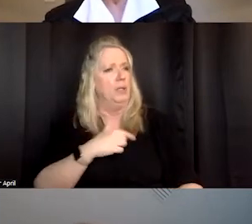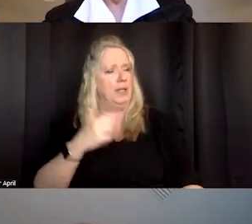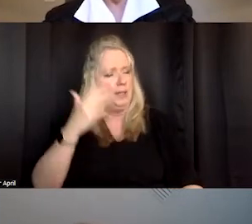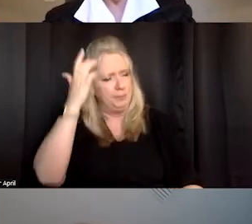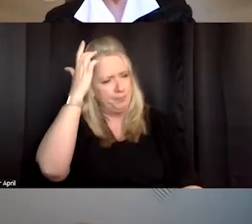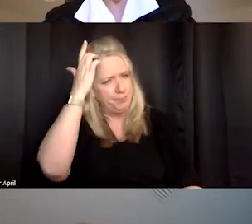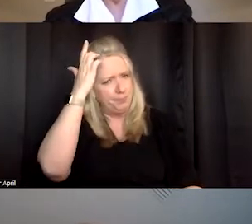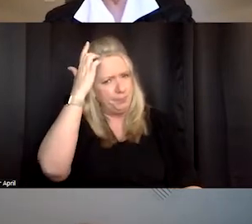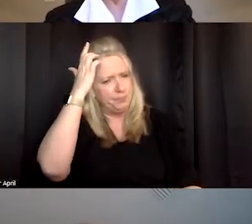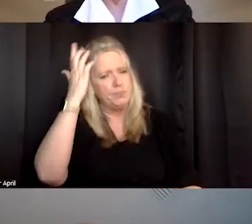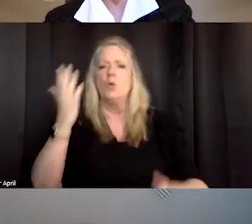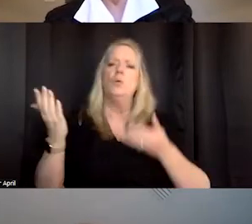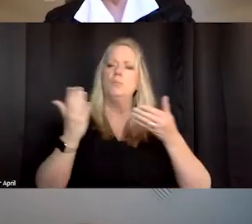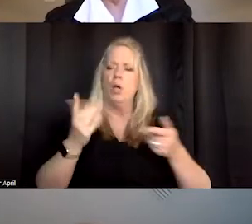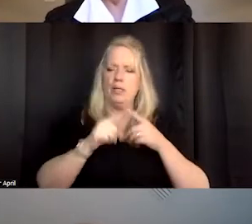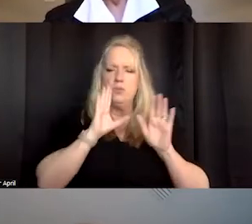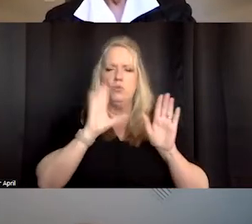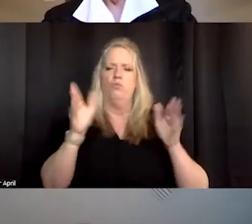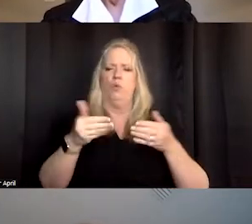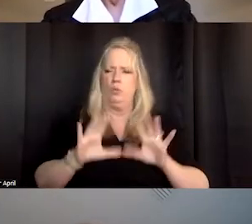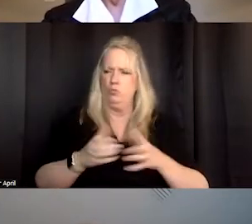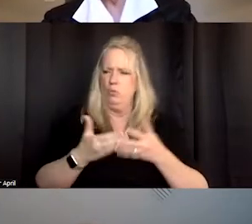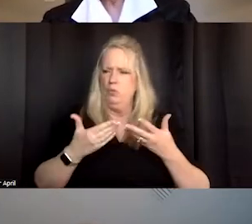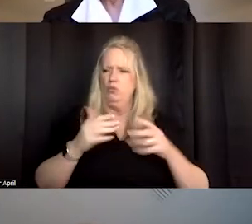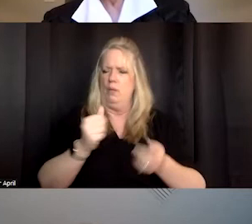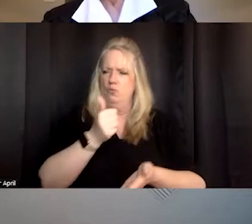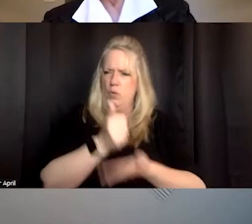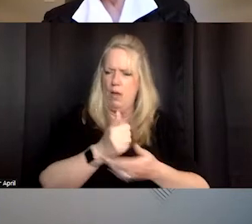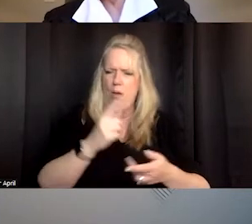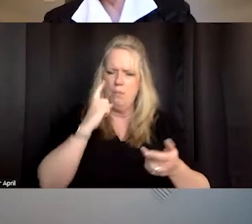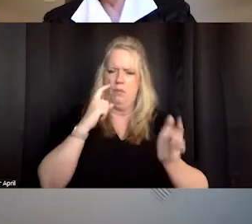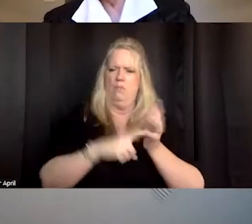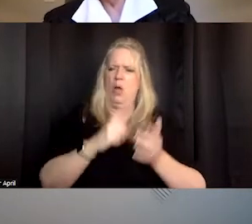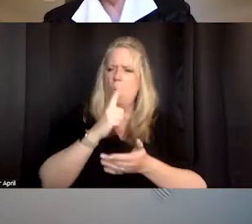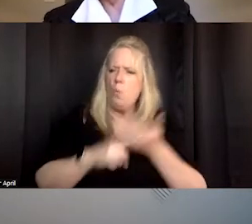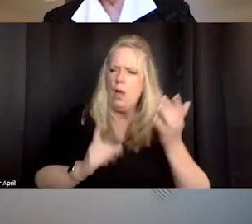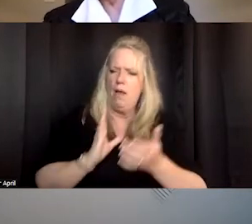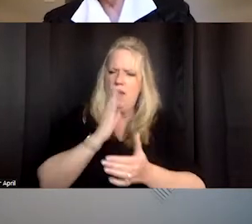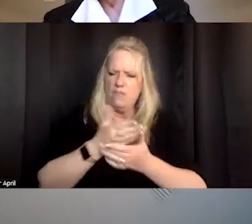GROUPS TO TRY TO I HELP US IDENTIFY WHAT WHAT INTERVENTIONS MIGHT WORK AND THEN WE DESIGNED,